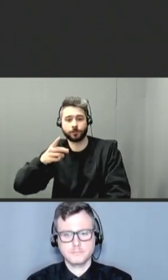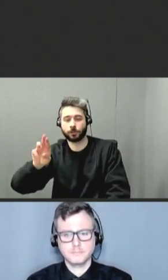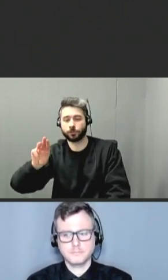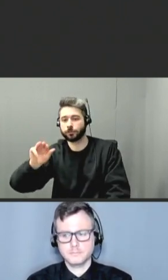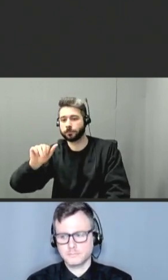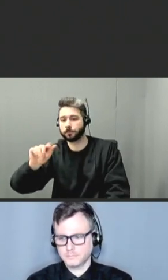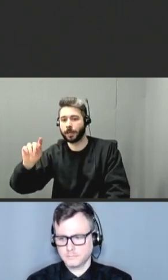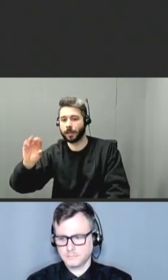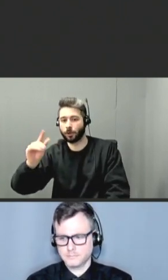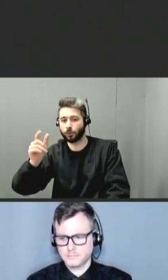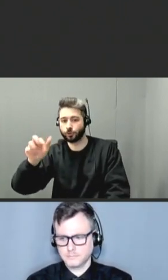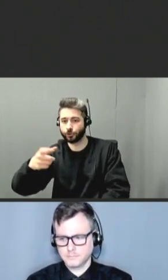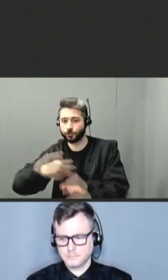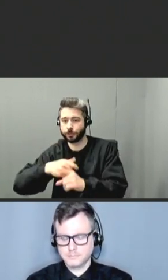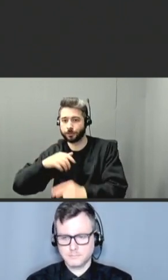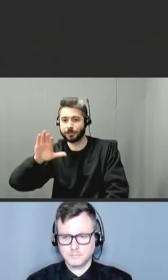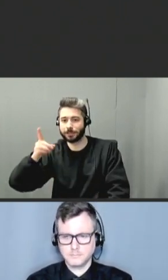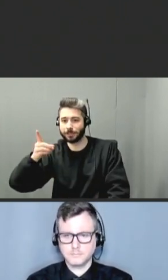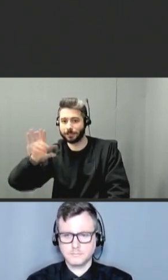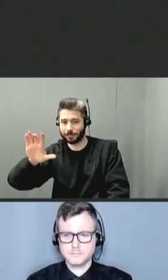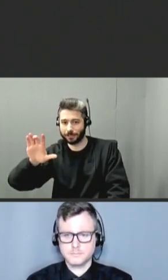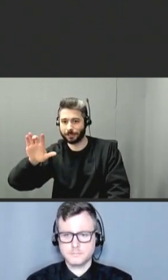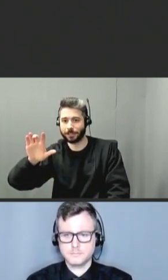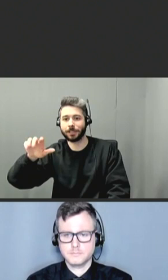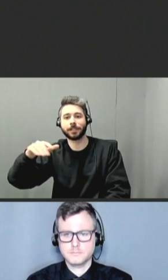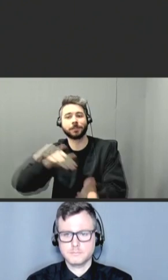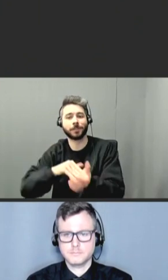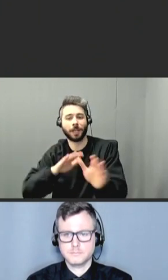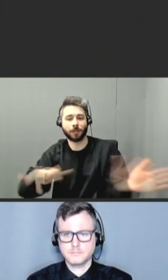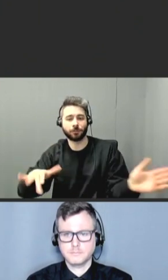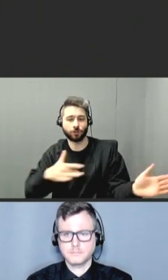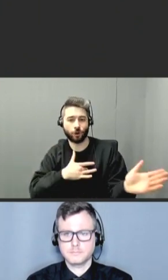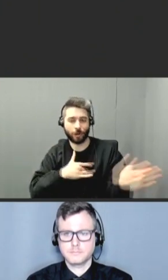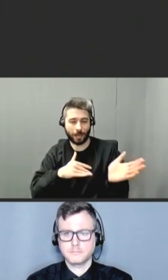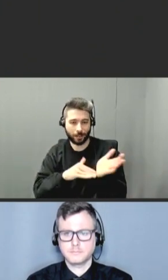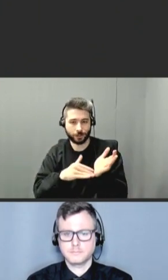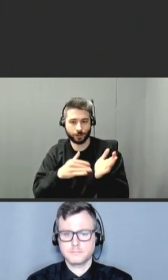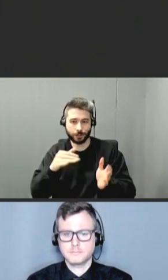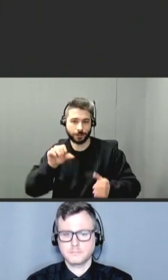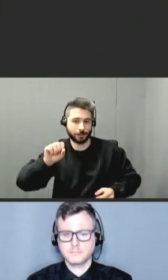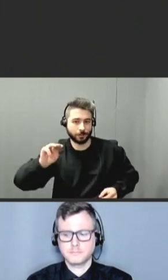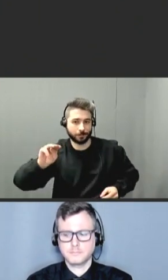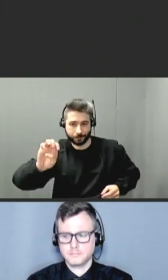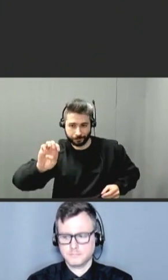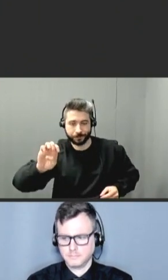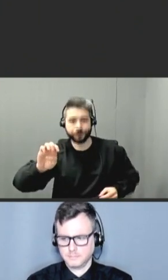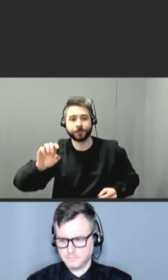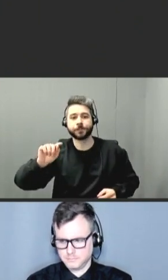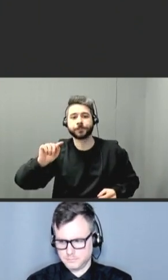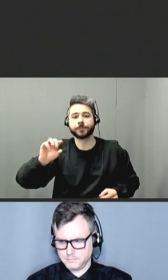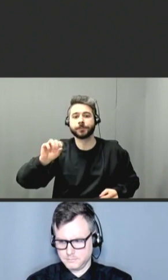who's from CDC. He's a pediatric cardiologist subject matter expert, and Dr. Tom Shimabukuro,